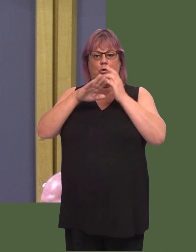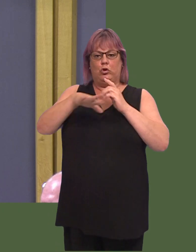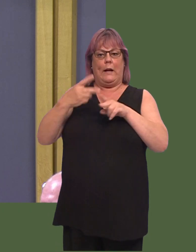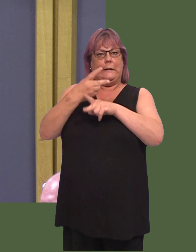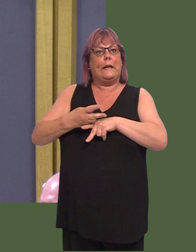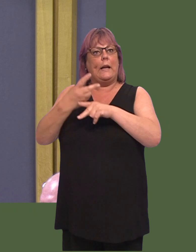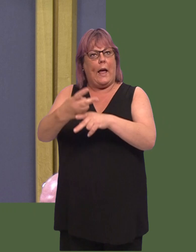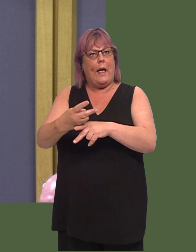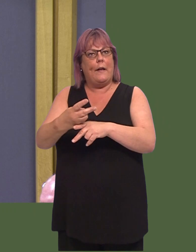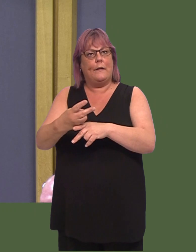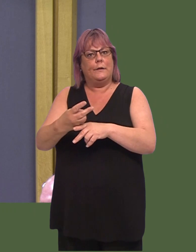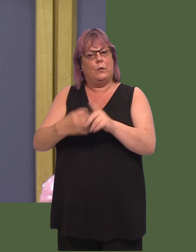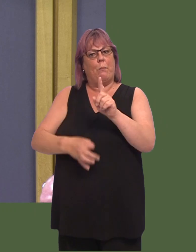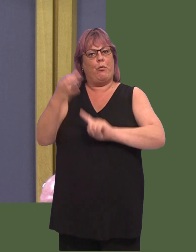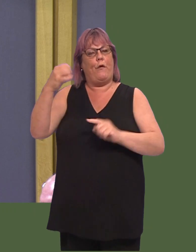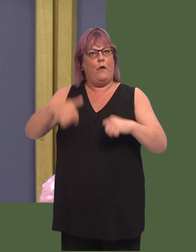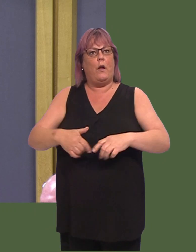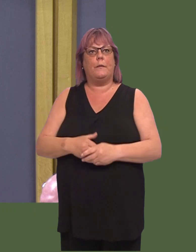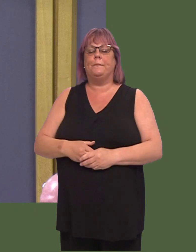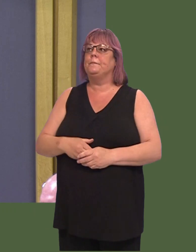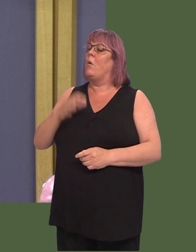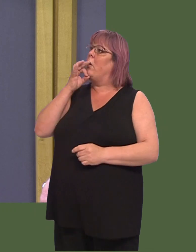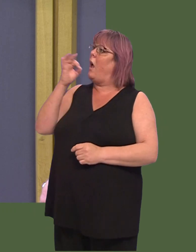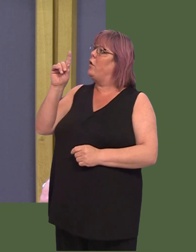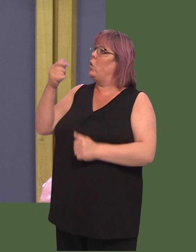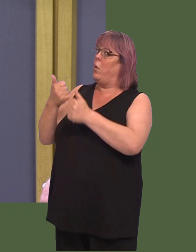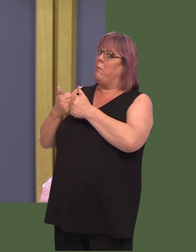Welsh Government goal for this term, how is Welsh Government supporting the establishment